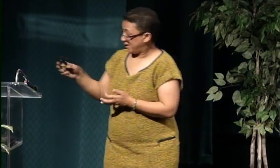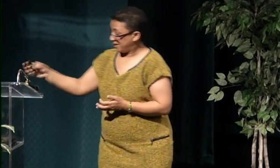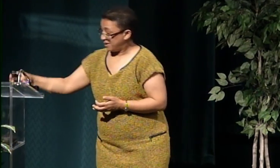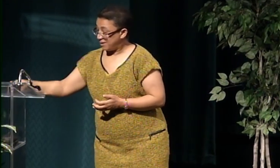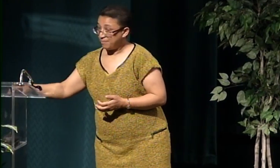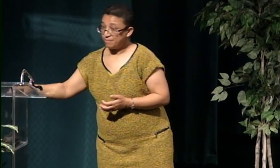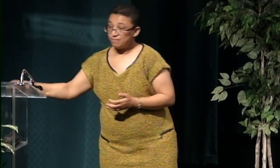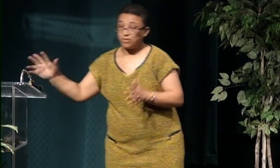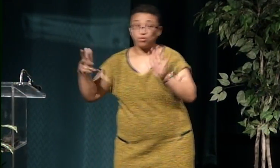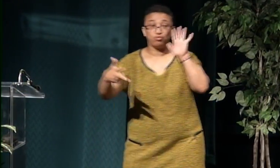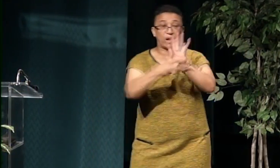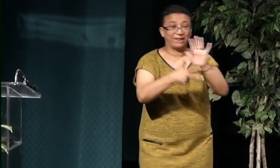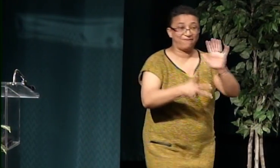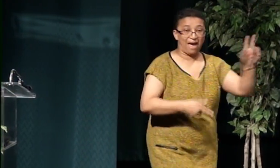So 130 ratifications.